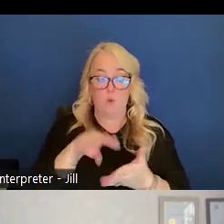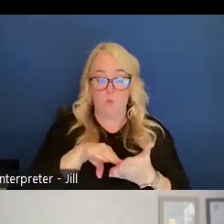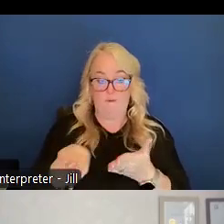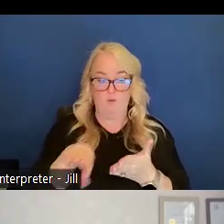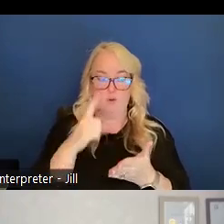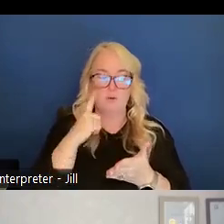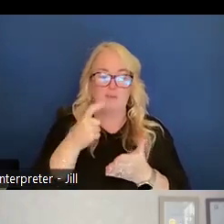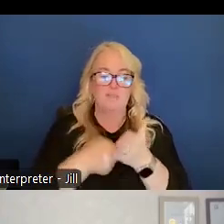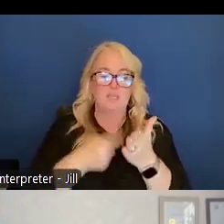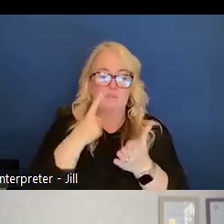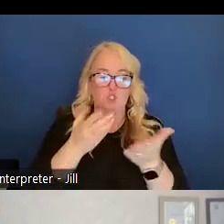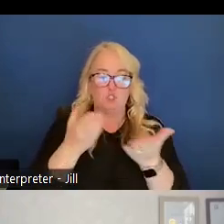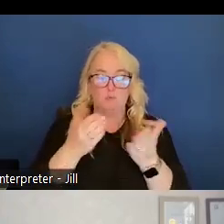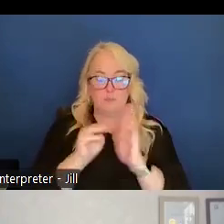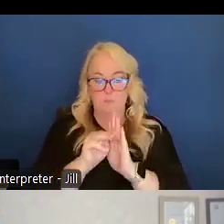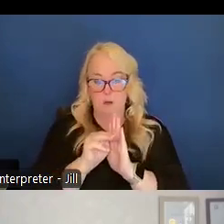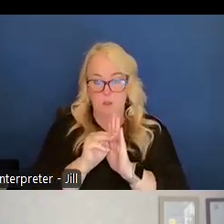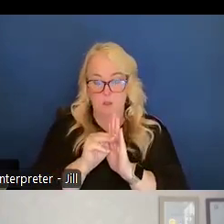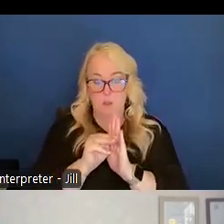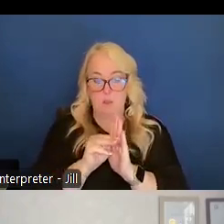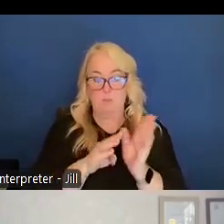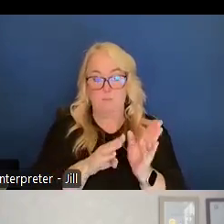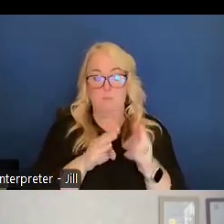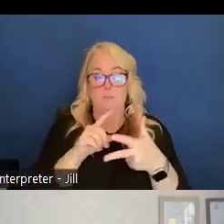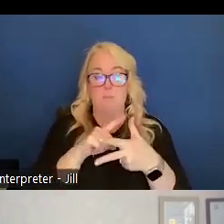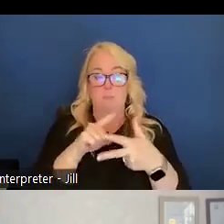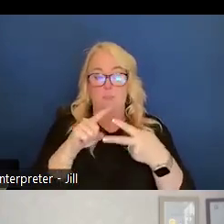for service model. And then we also have a Managed Care waiver